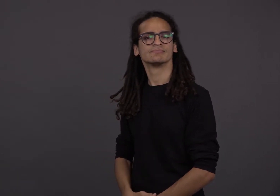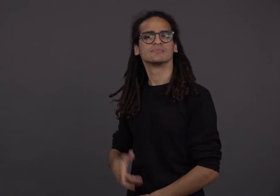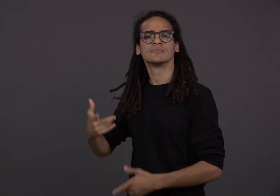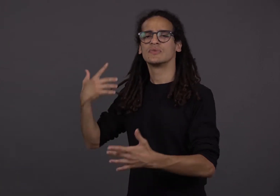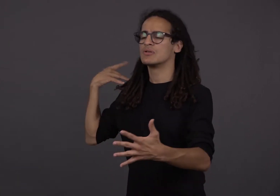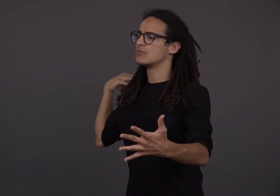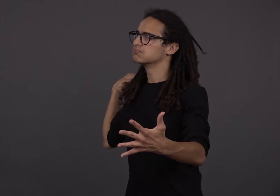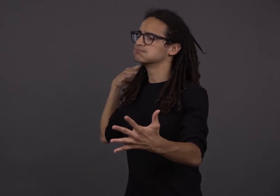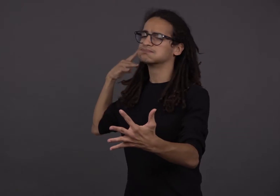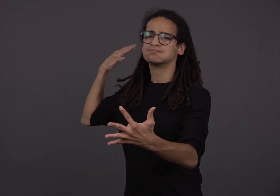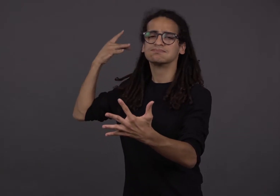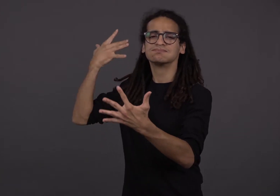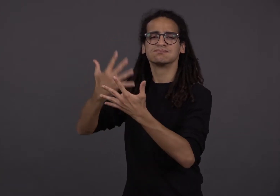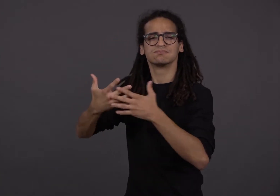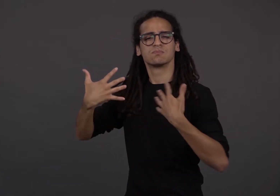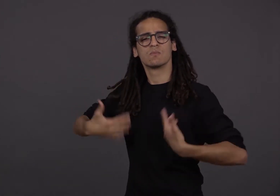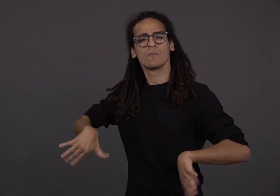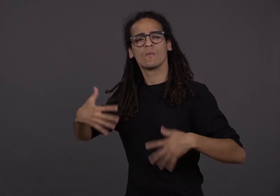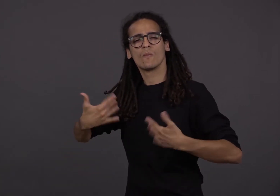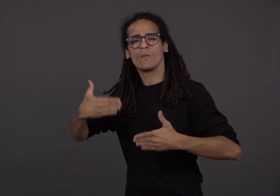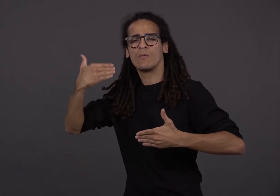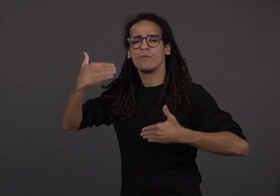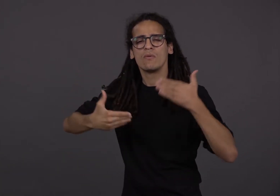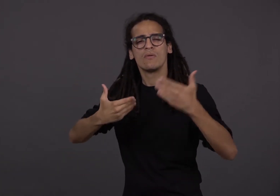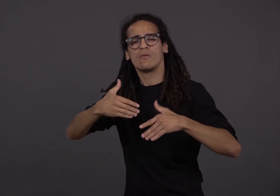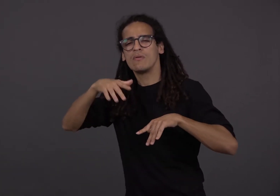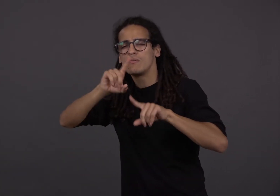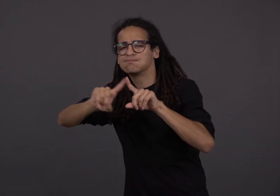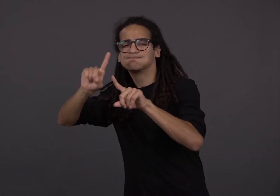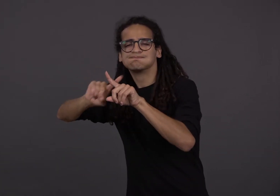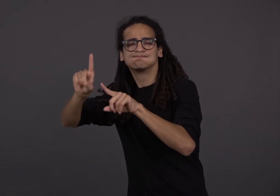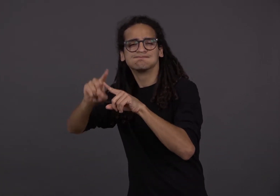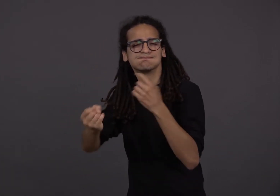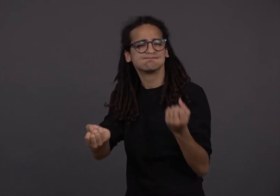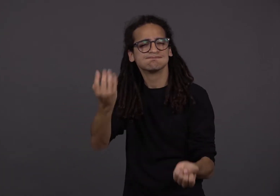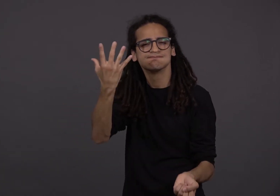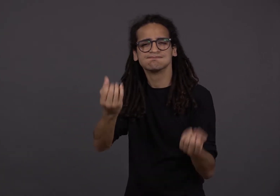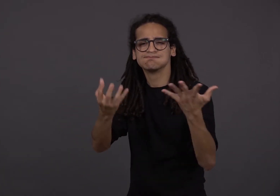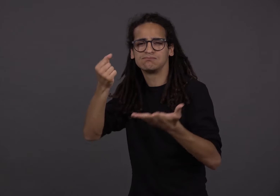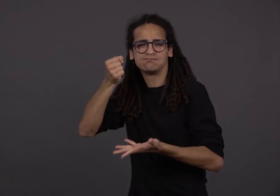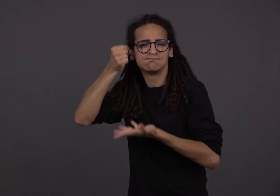“Over years of programming—